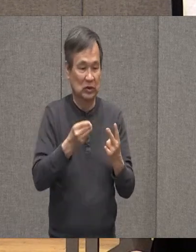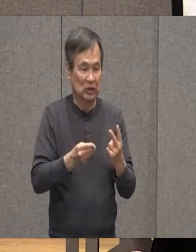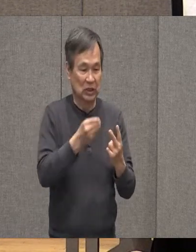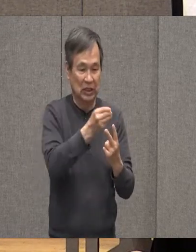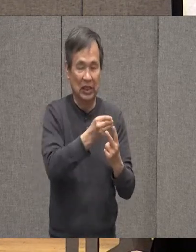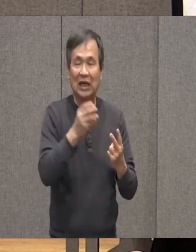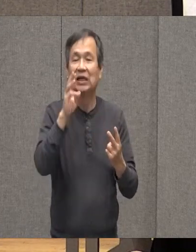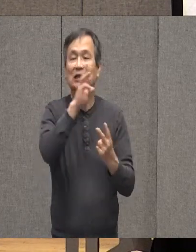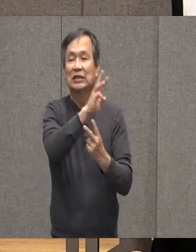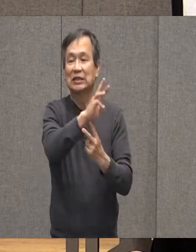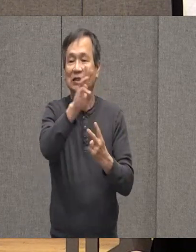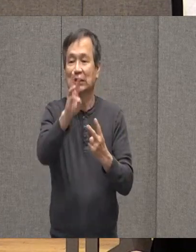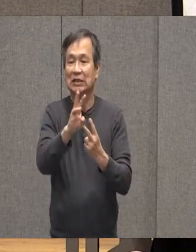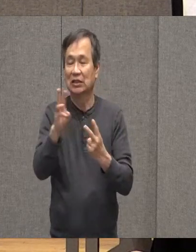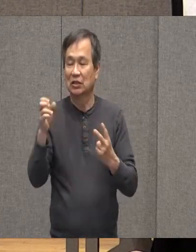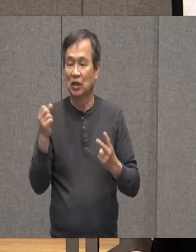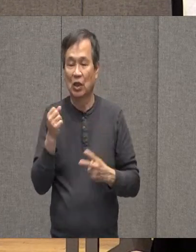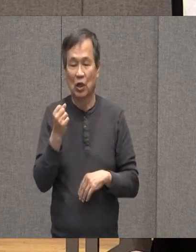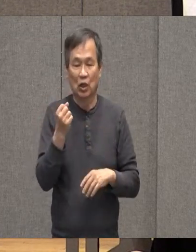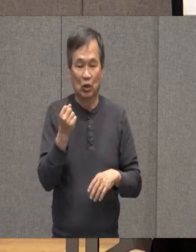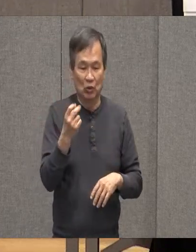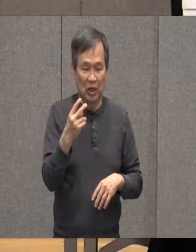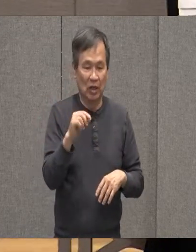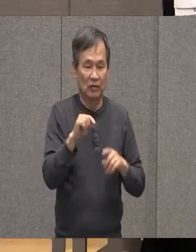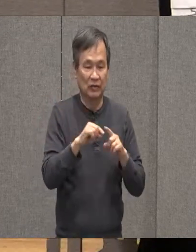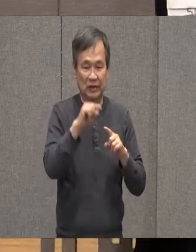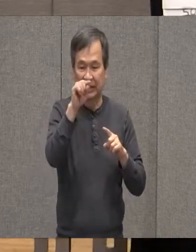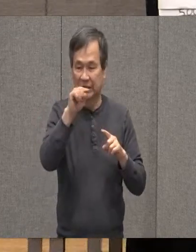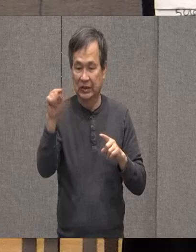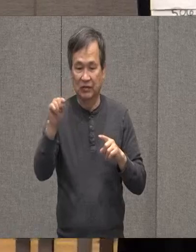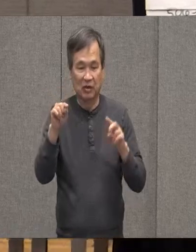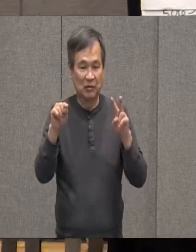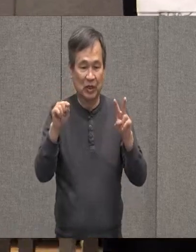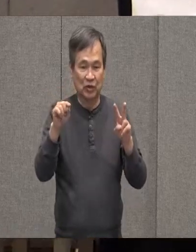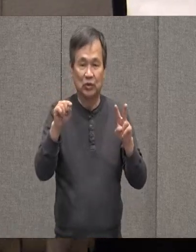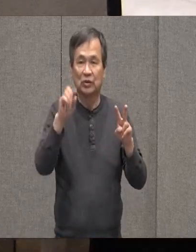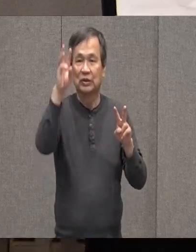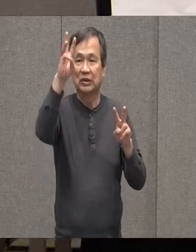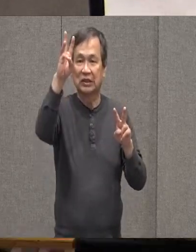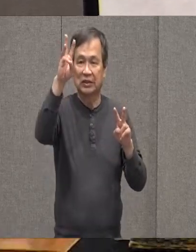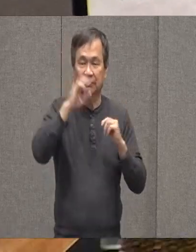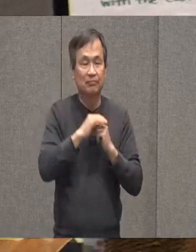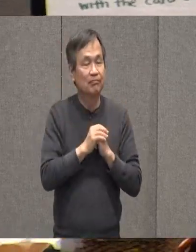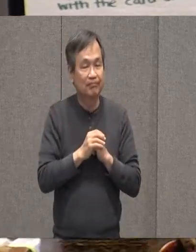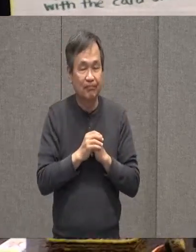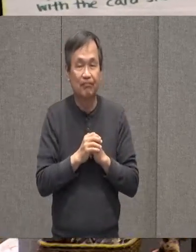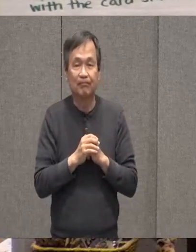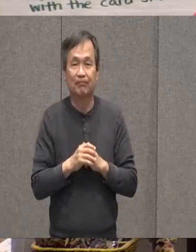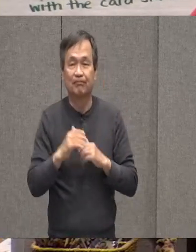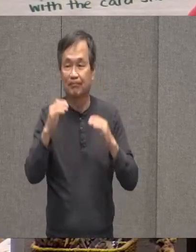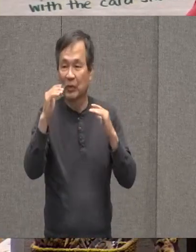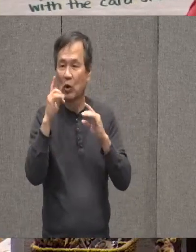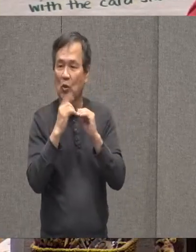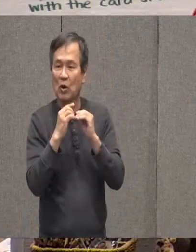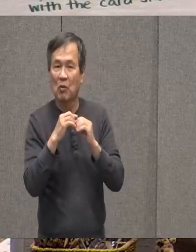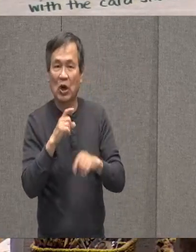So 12 divided by two, it's gonna be six. [Miss Karnas] Nice job. [Miss Sears] All right let's go one more time and then we'll wrap this up.